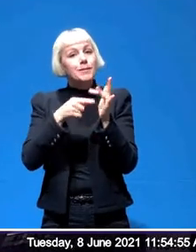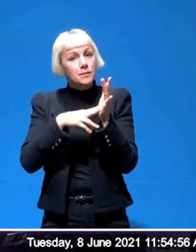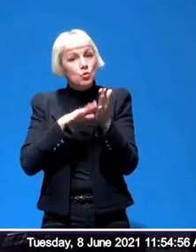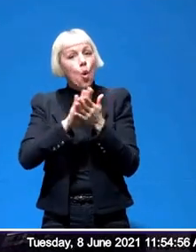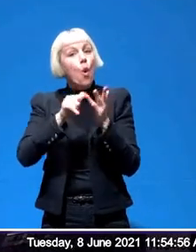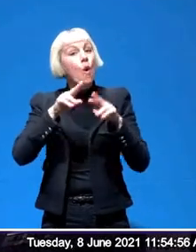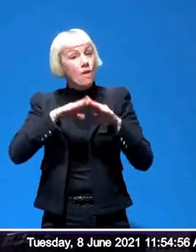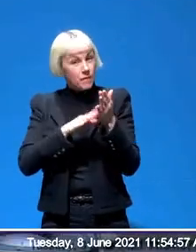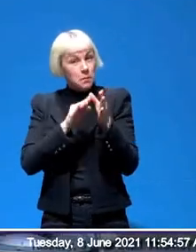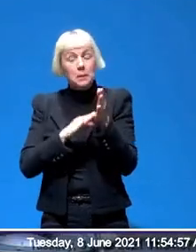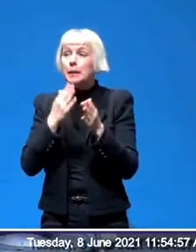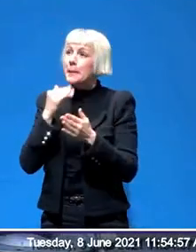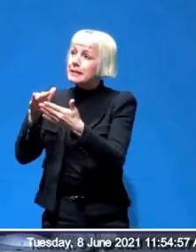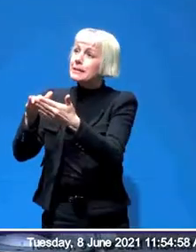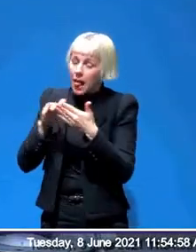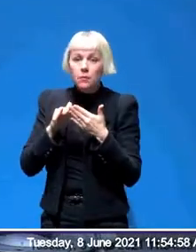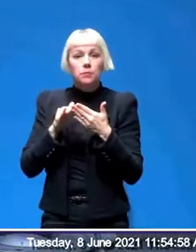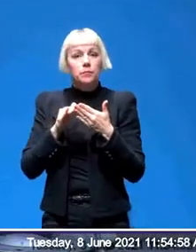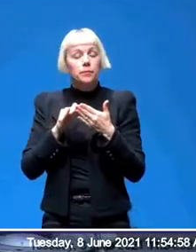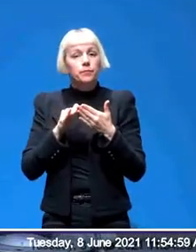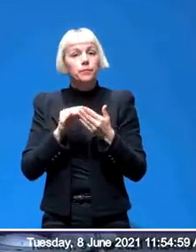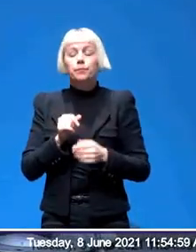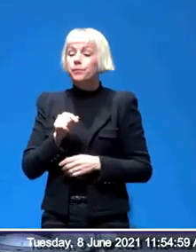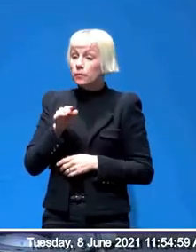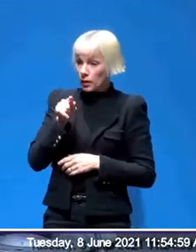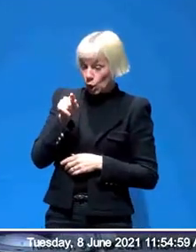You have provided a copy of this letter.